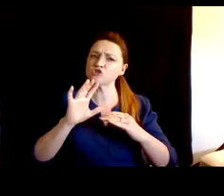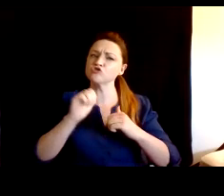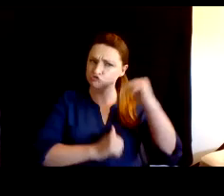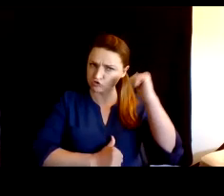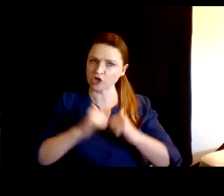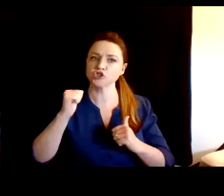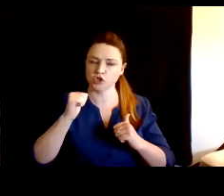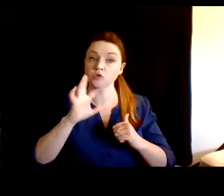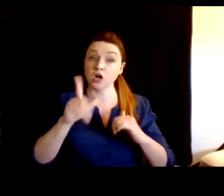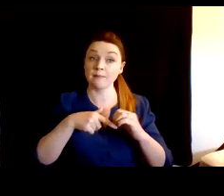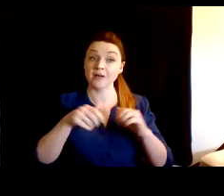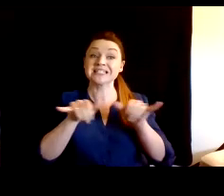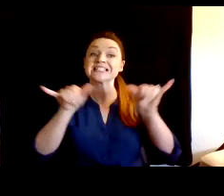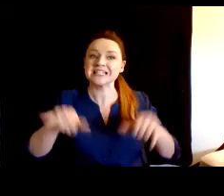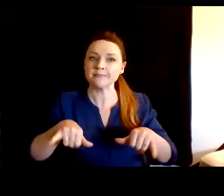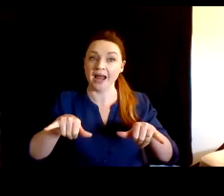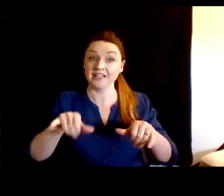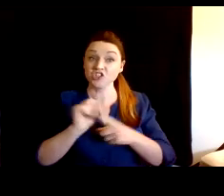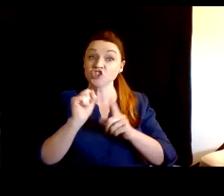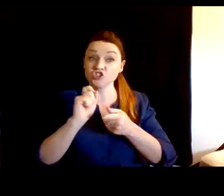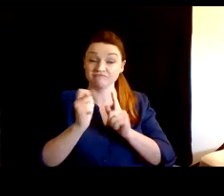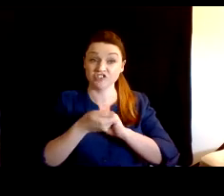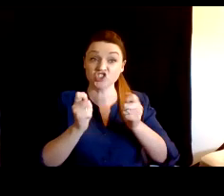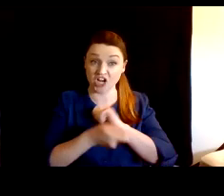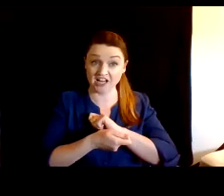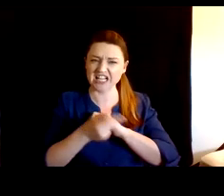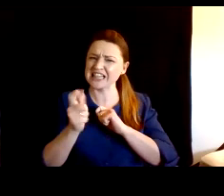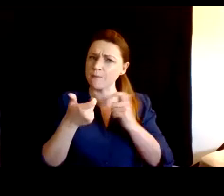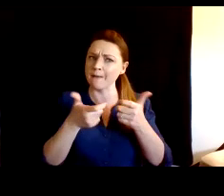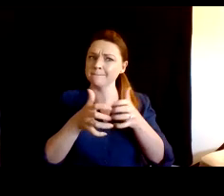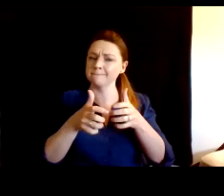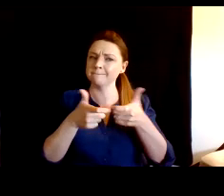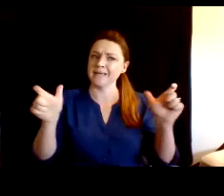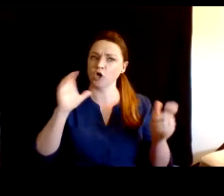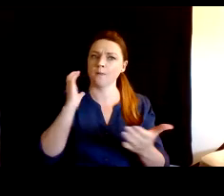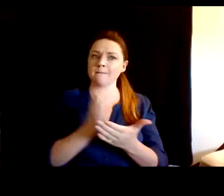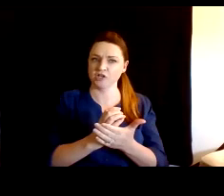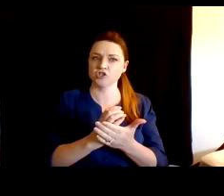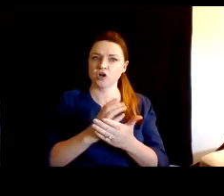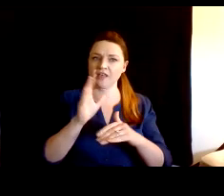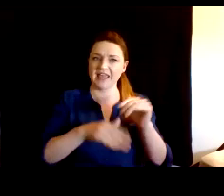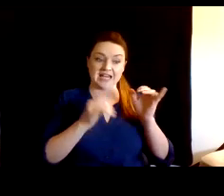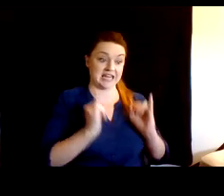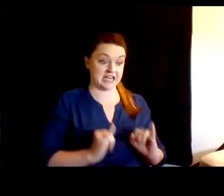We're talking about systemic change here. We're gonna go a little bit bigger than just the individual, putting the onus on the individual and saying,